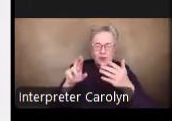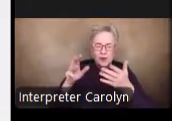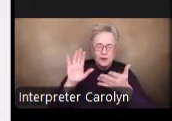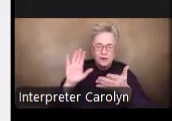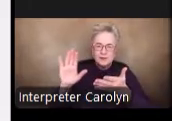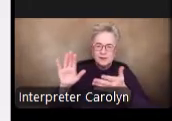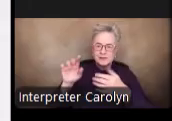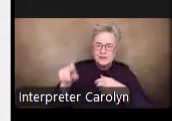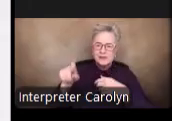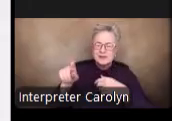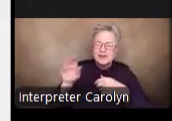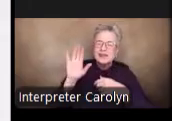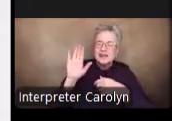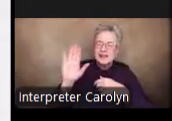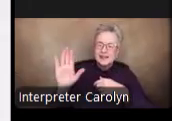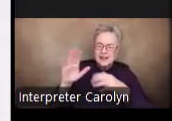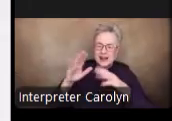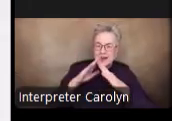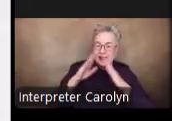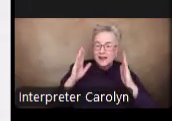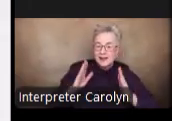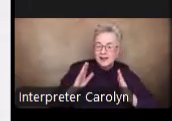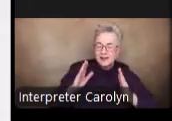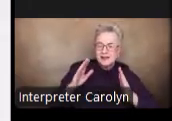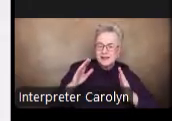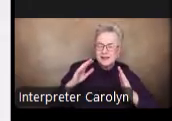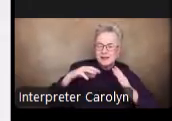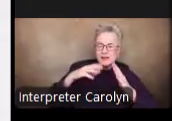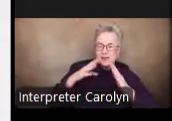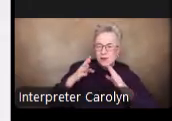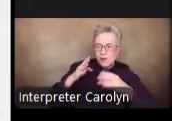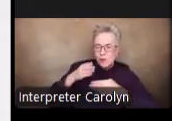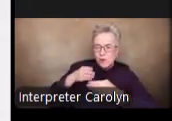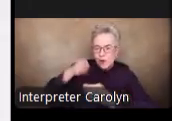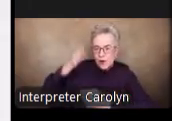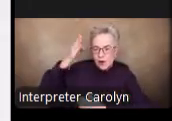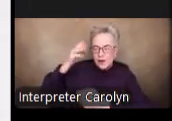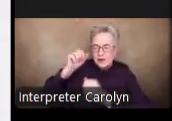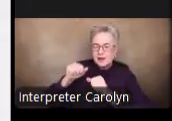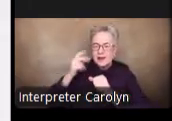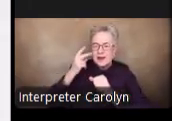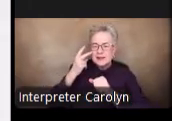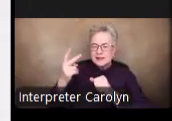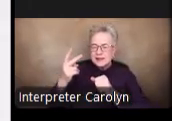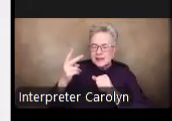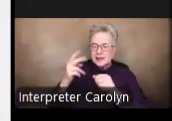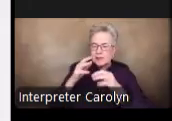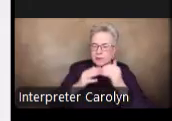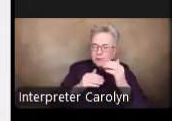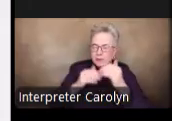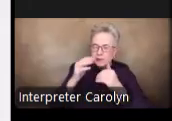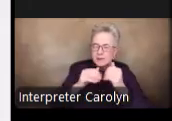These are those outer walls that everyone can see. They're built using those materials that were practiced during the framing